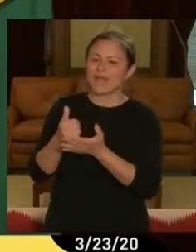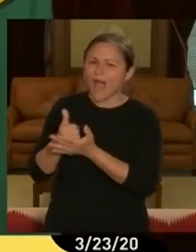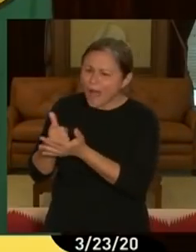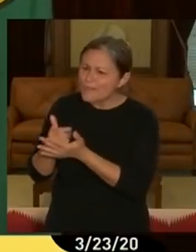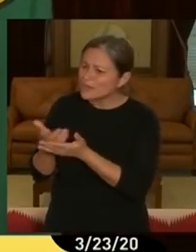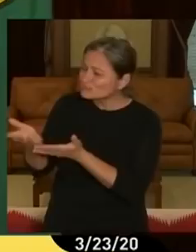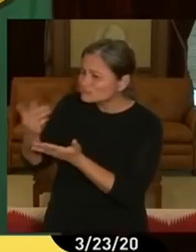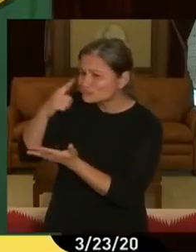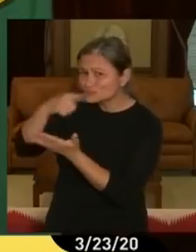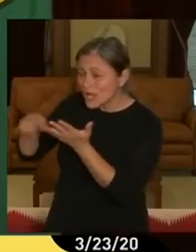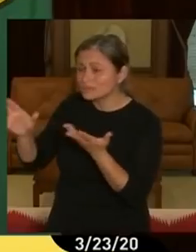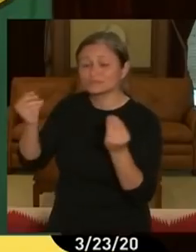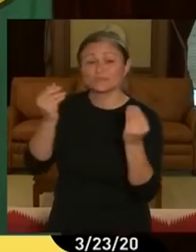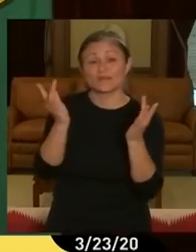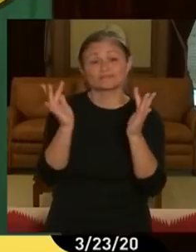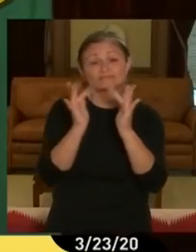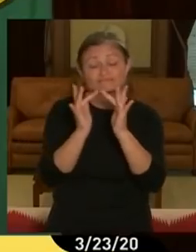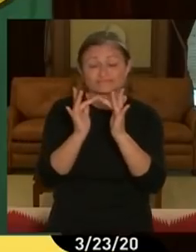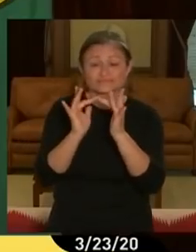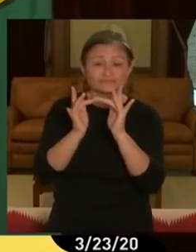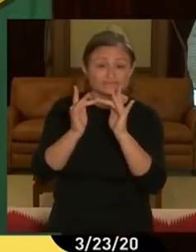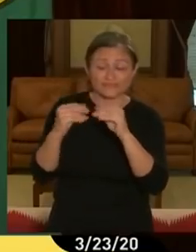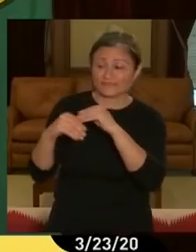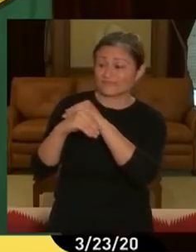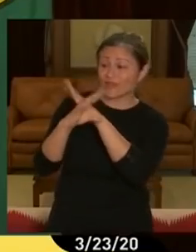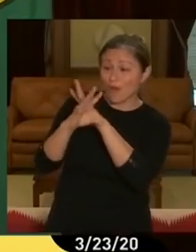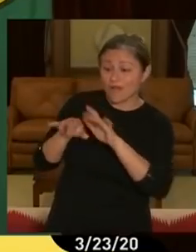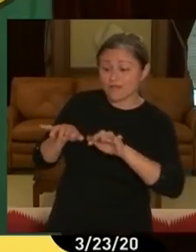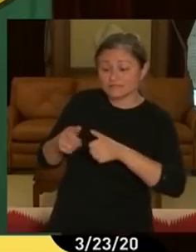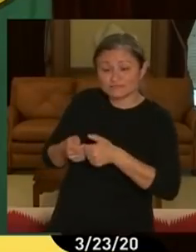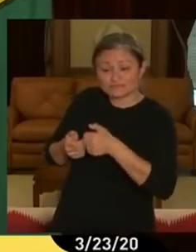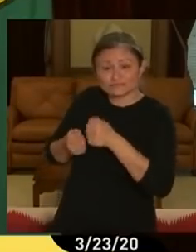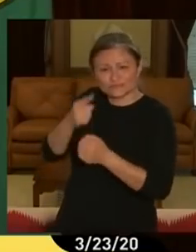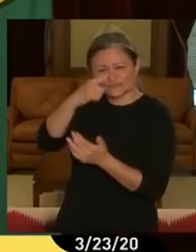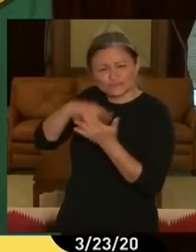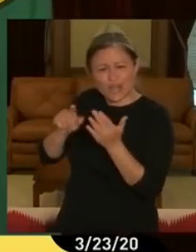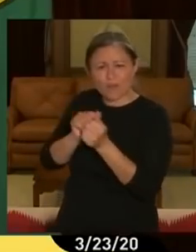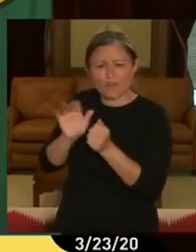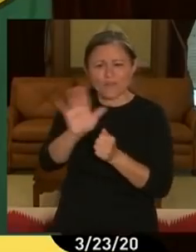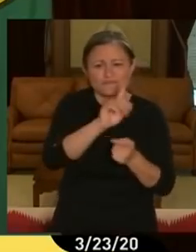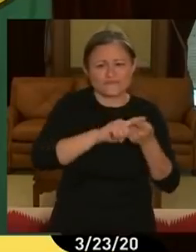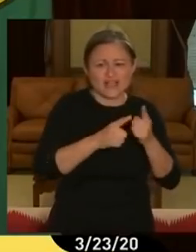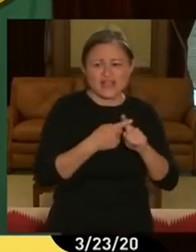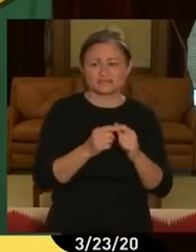CONNECTIONS. WE CAN ALL HELP OUR LOVED ONES